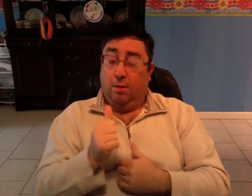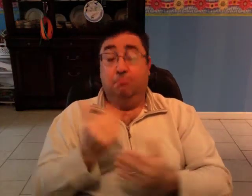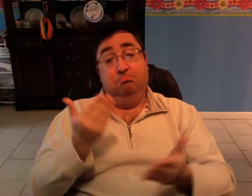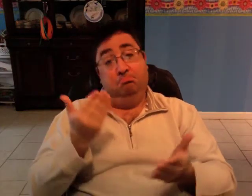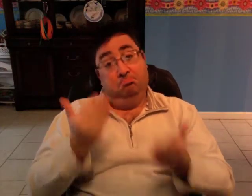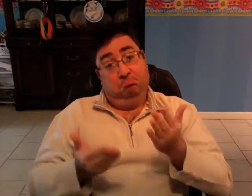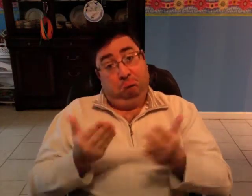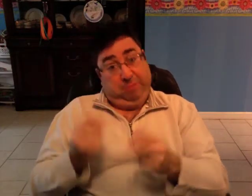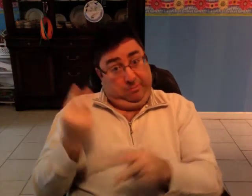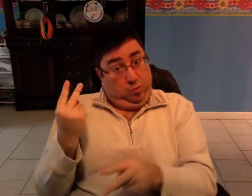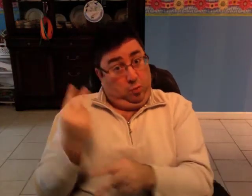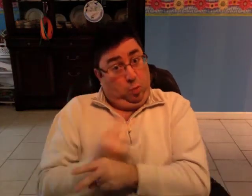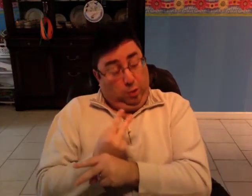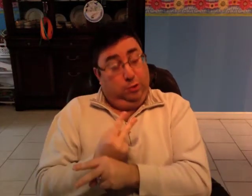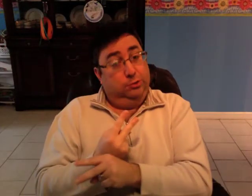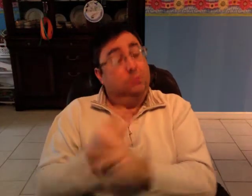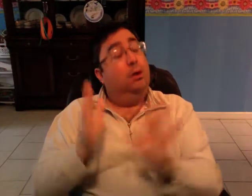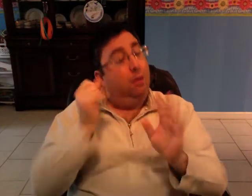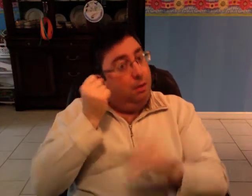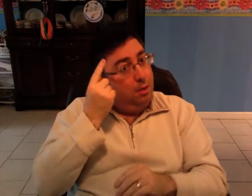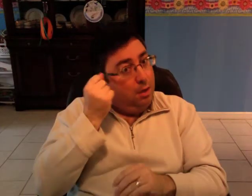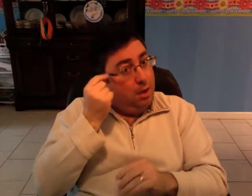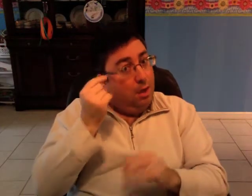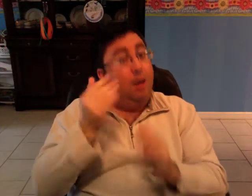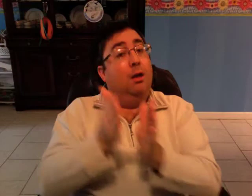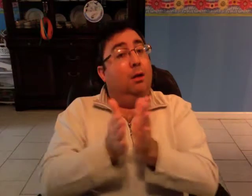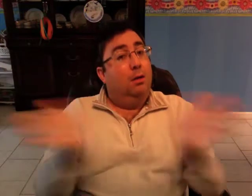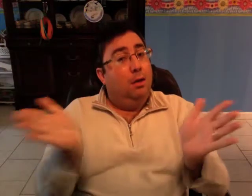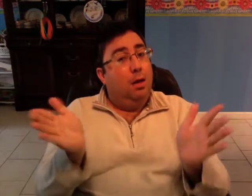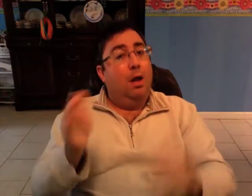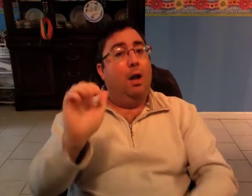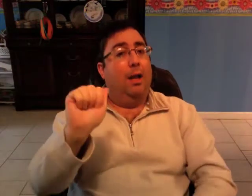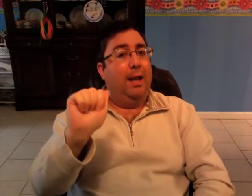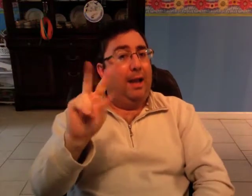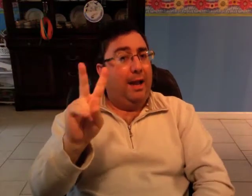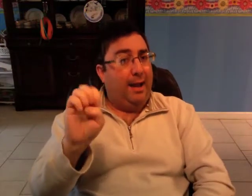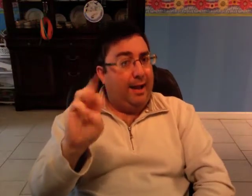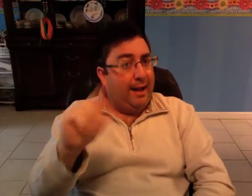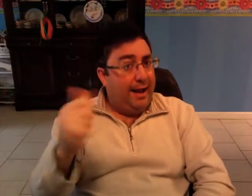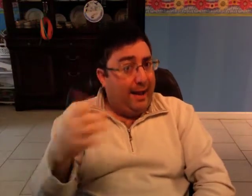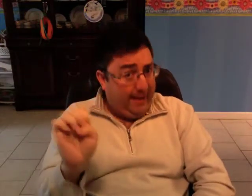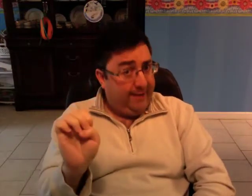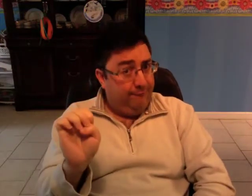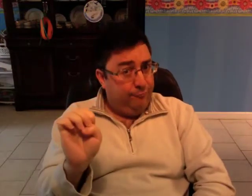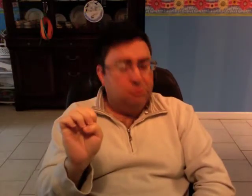It may even be worse in the mainstream. Of course, I speak of AVERAGES.